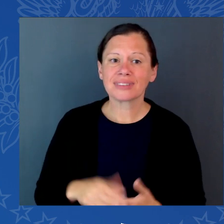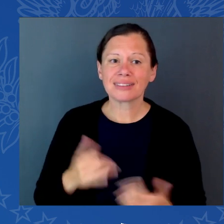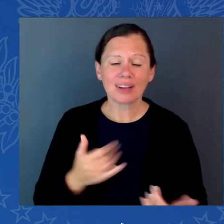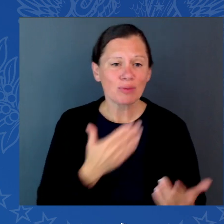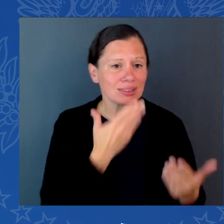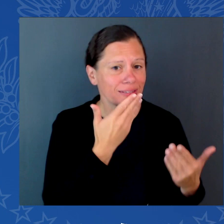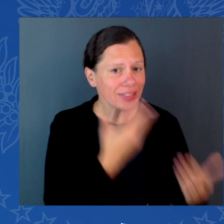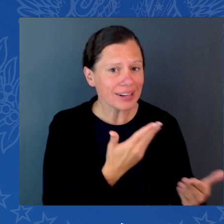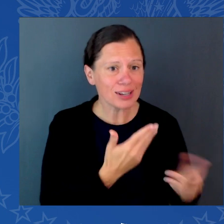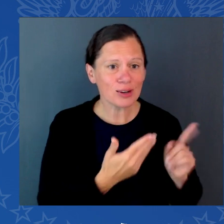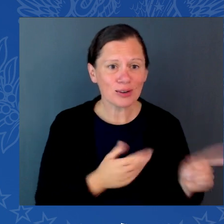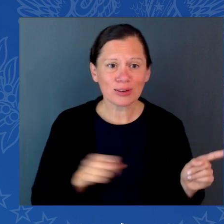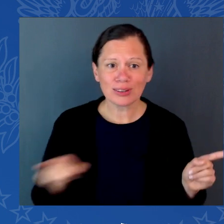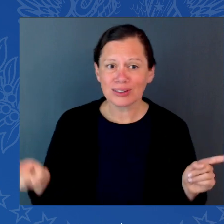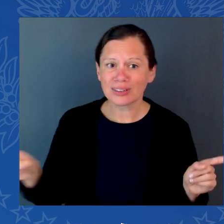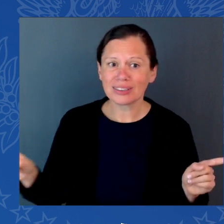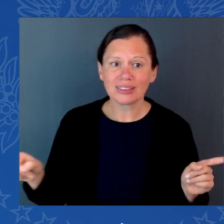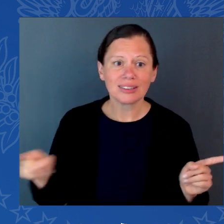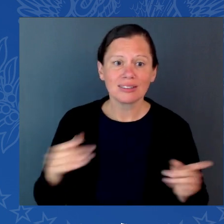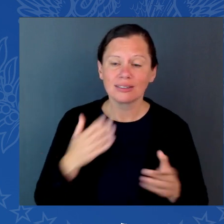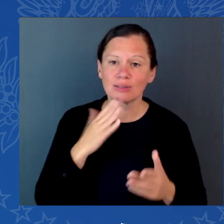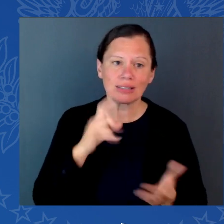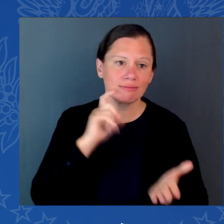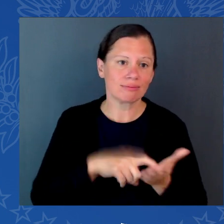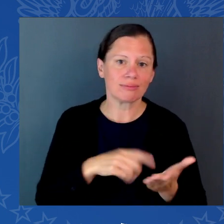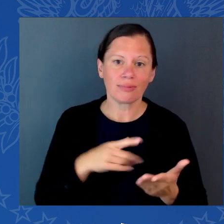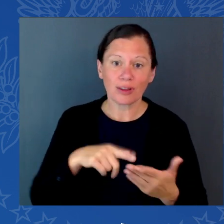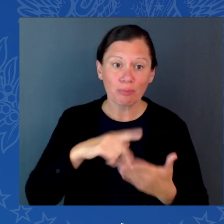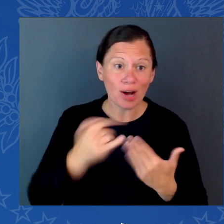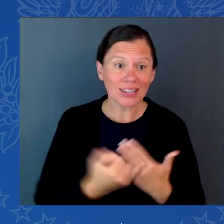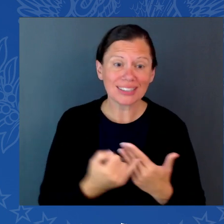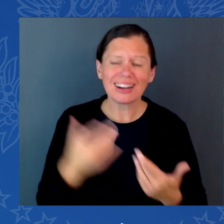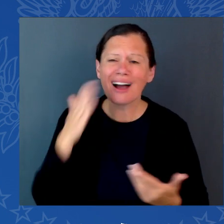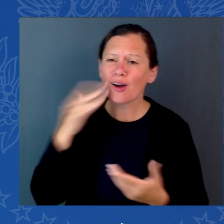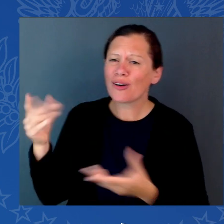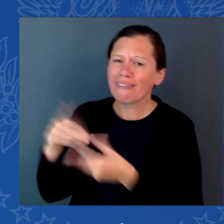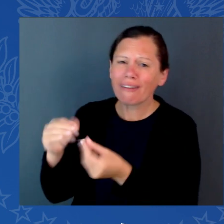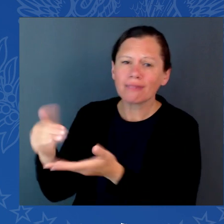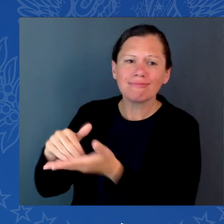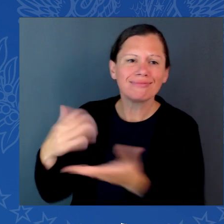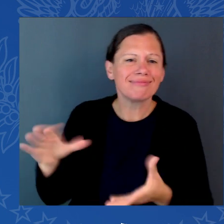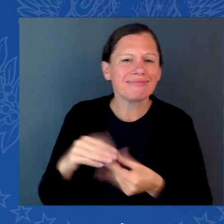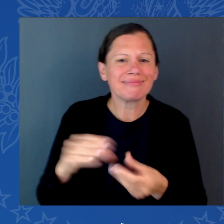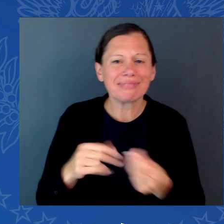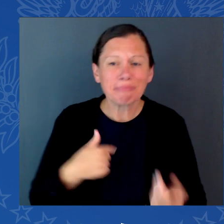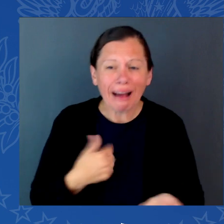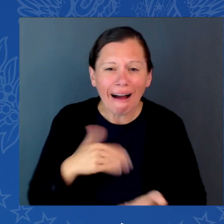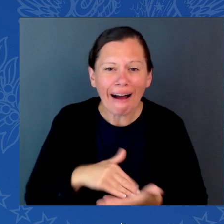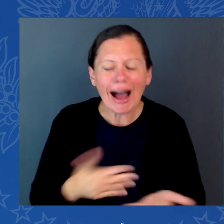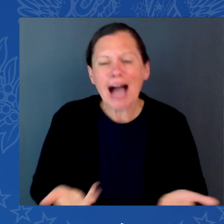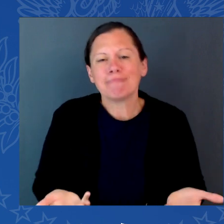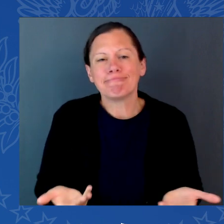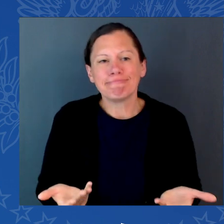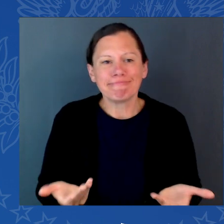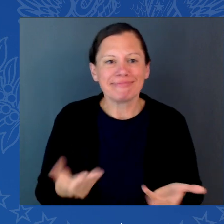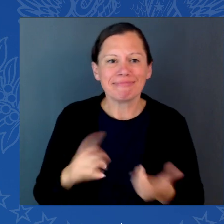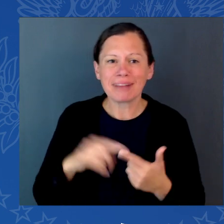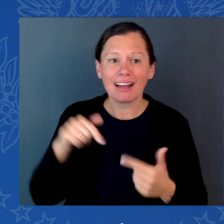So everything was said. So now with the European Commission, he has got -- European governments.